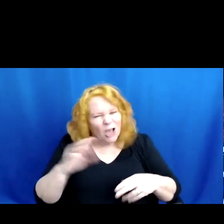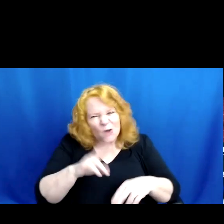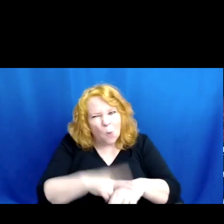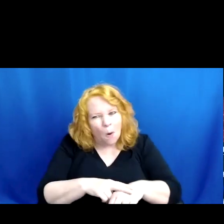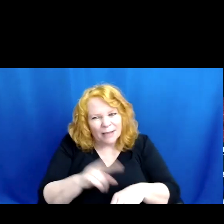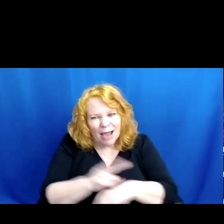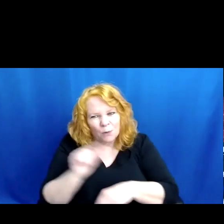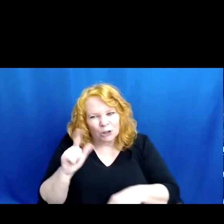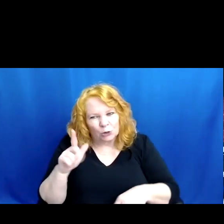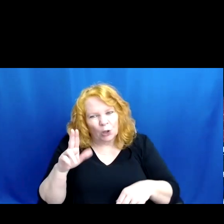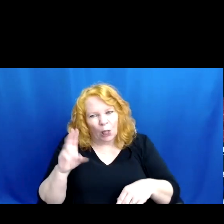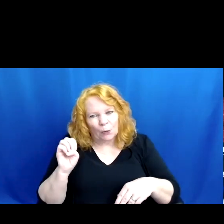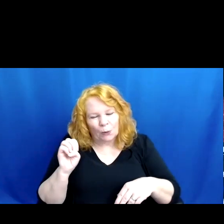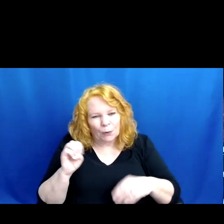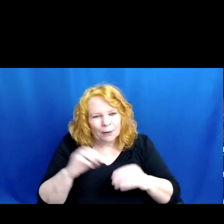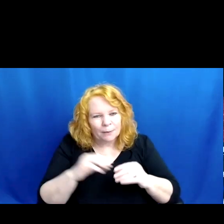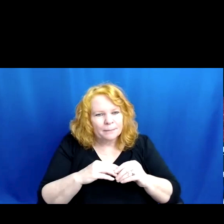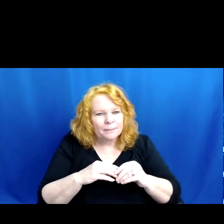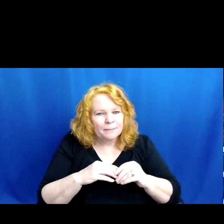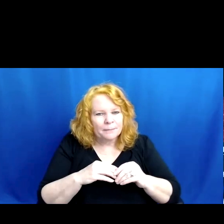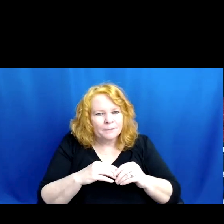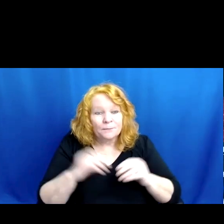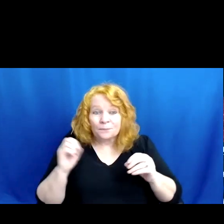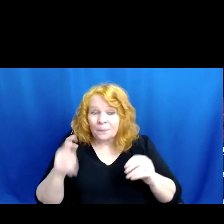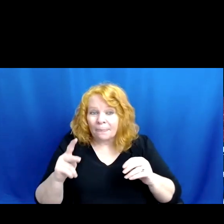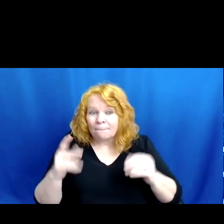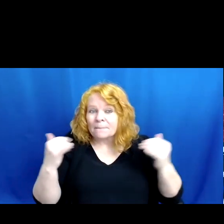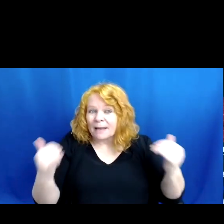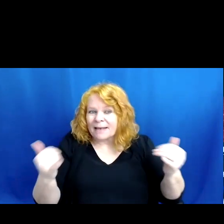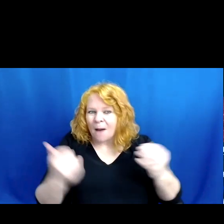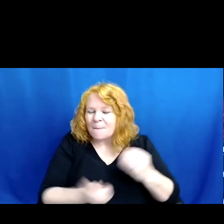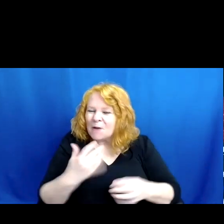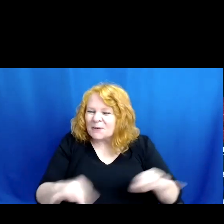The main thing is to have fun.